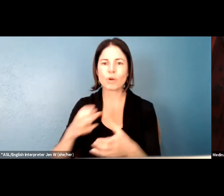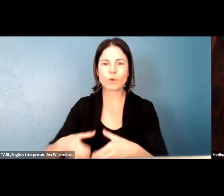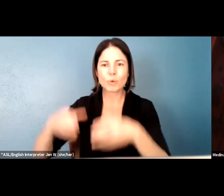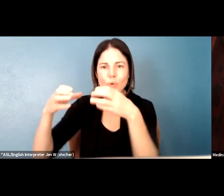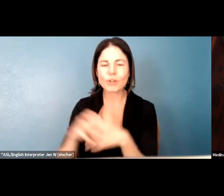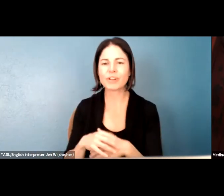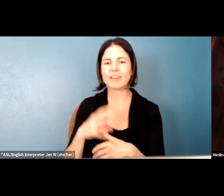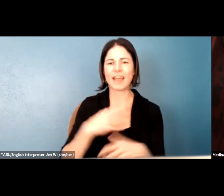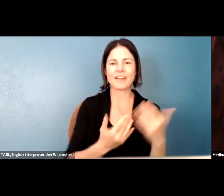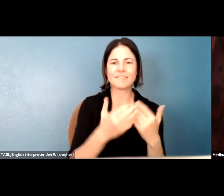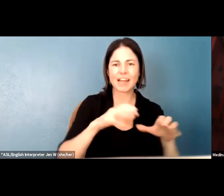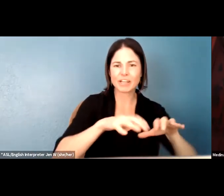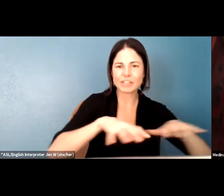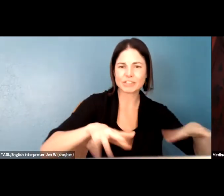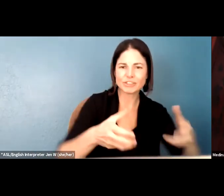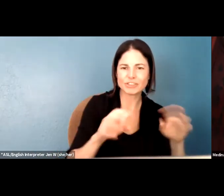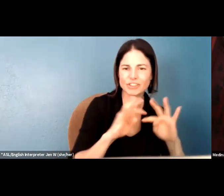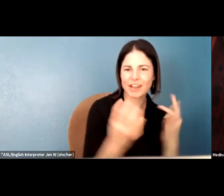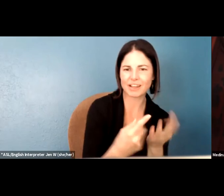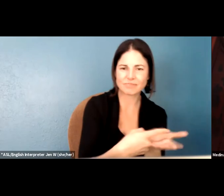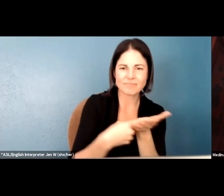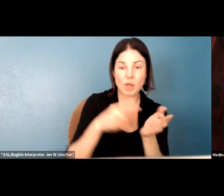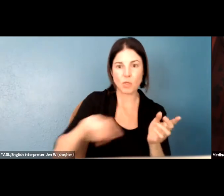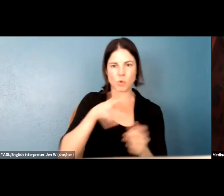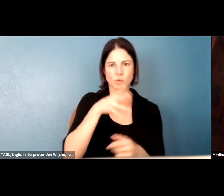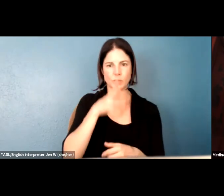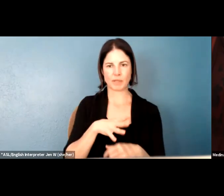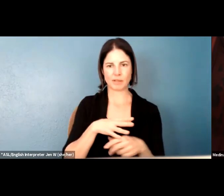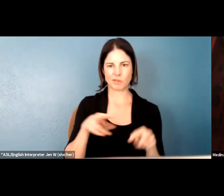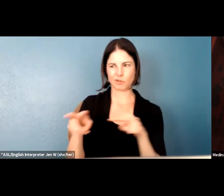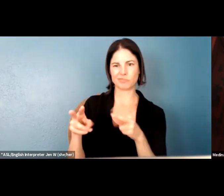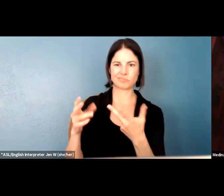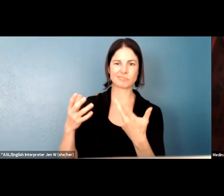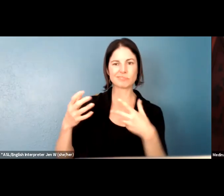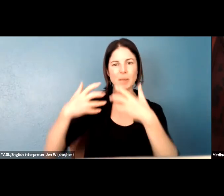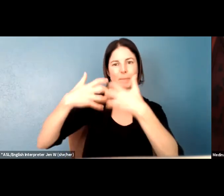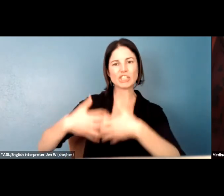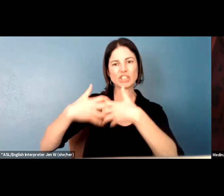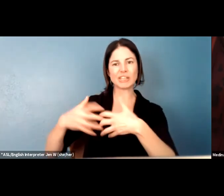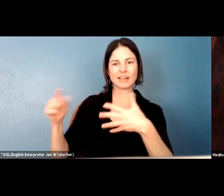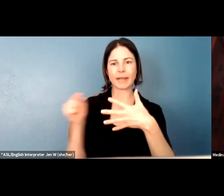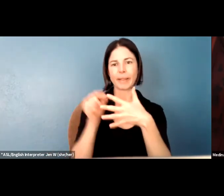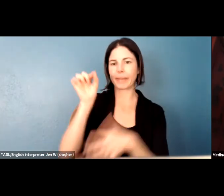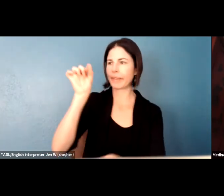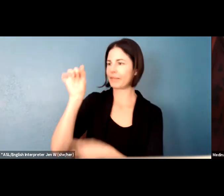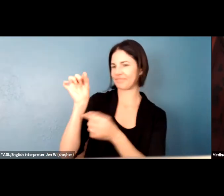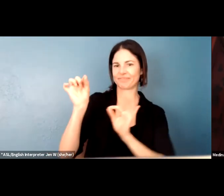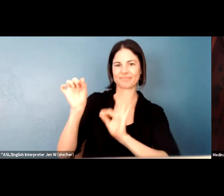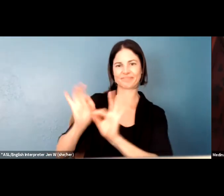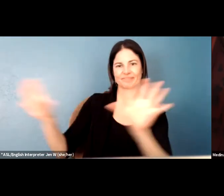women, the women who are seen as bitter cogs in the machine, whose offerings are beyond what you can imagine whose offerings